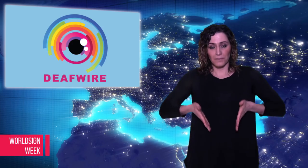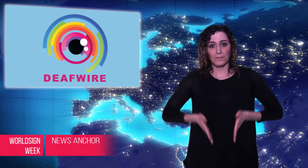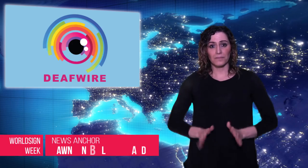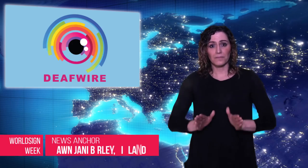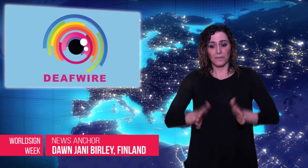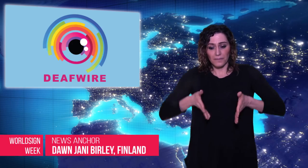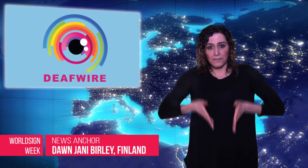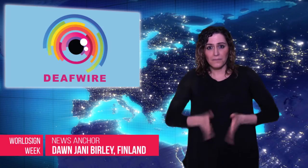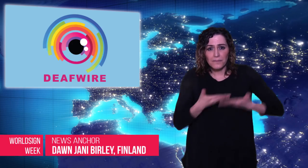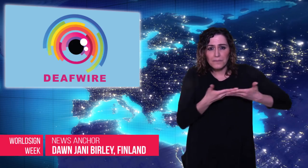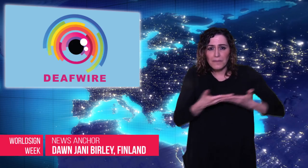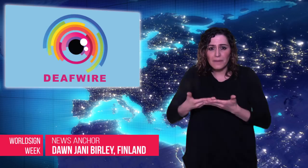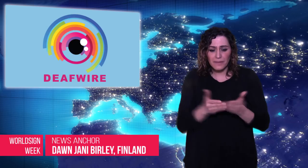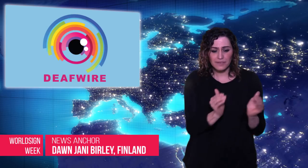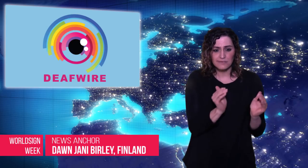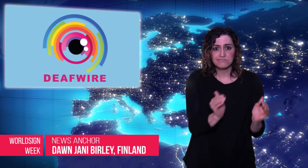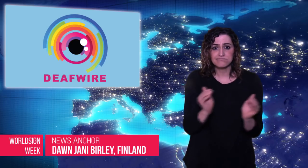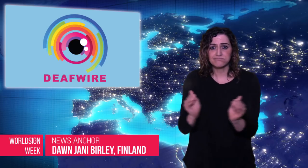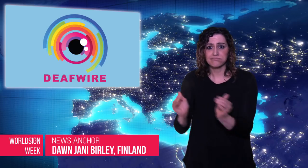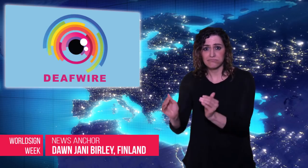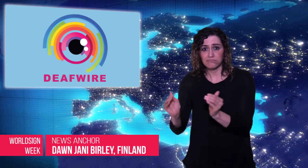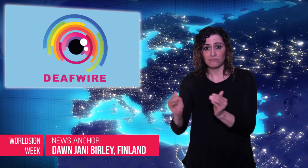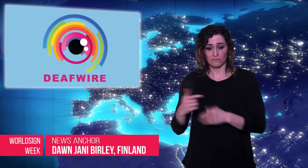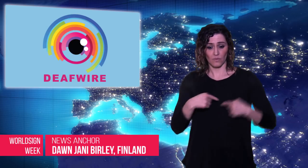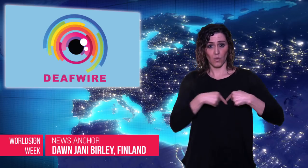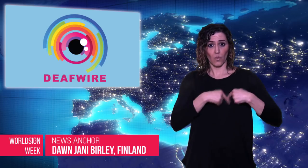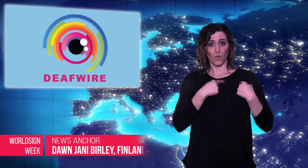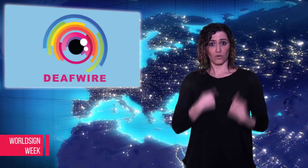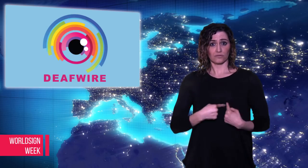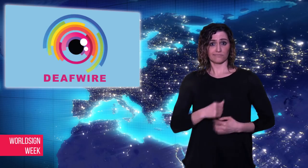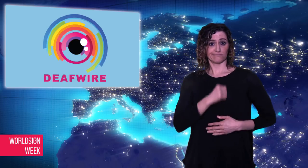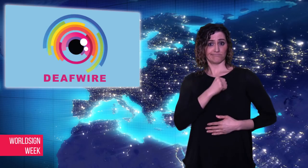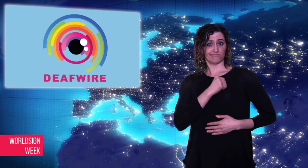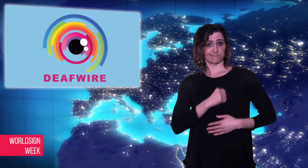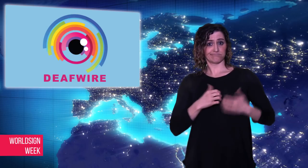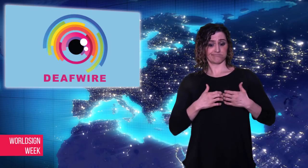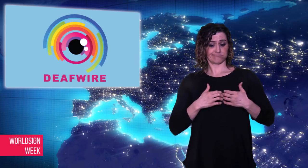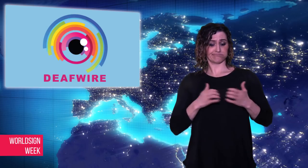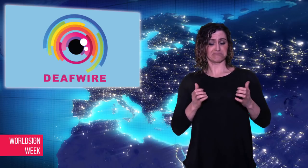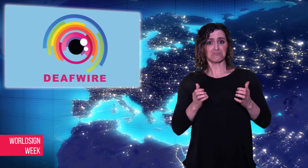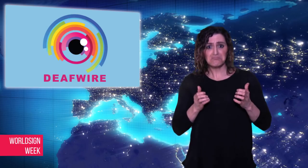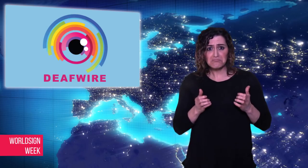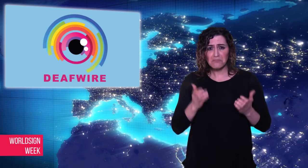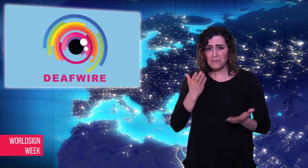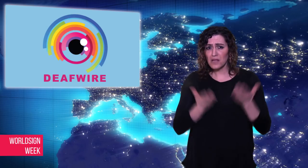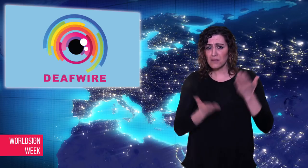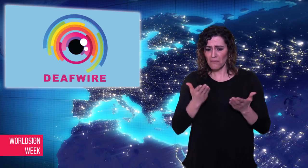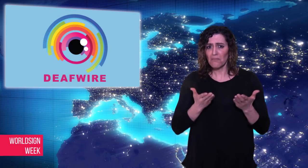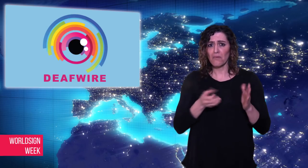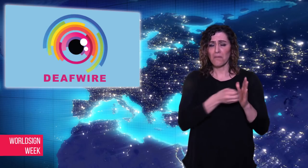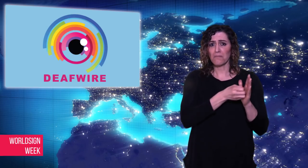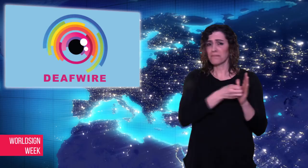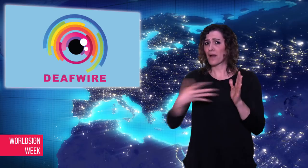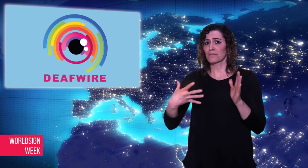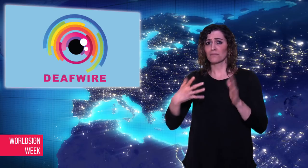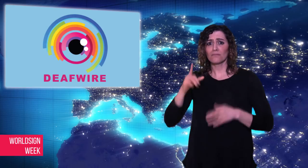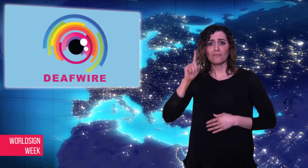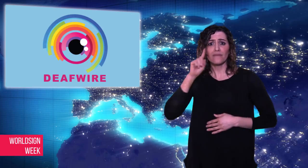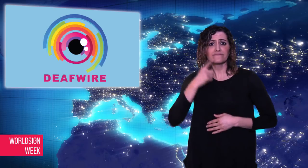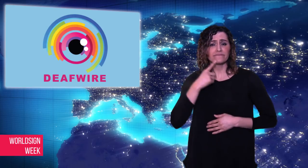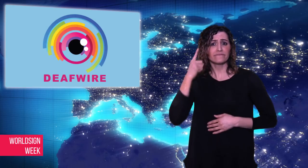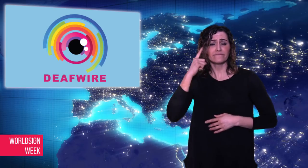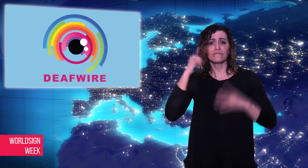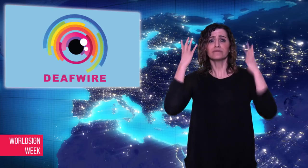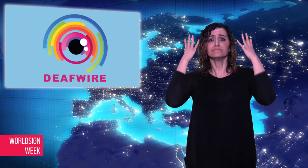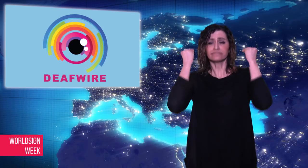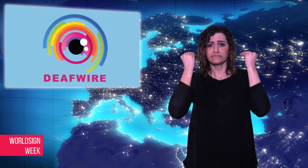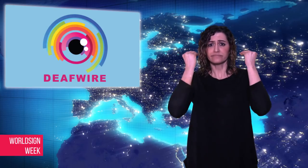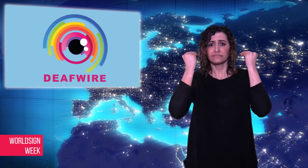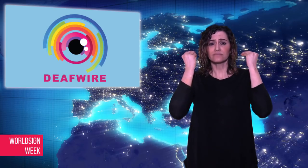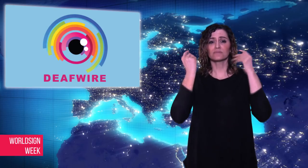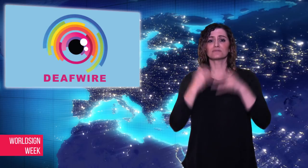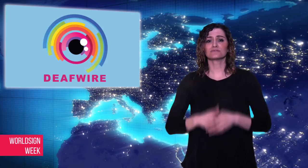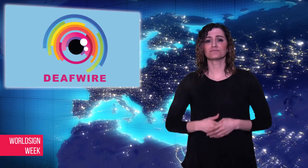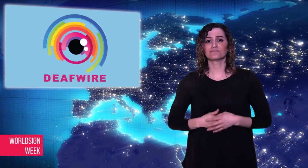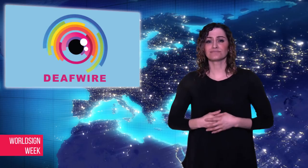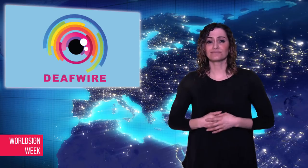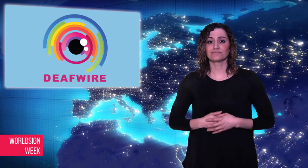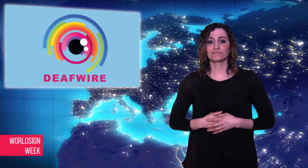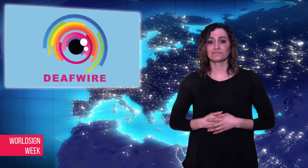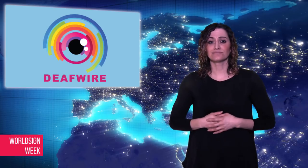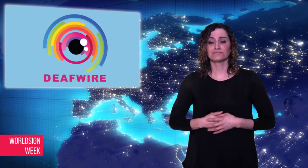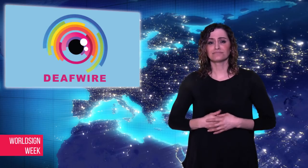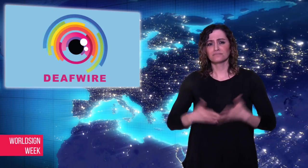Dawn: Heart surgery in infants may cause deafness